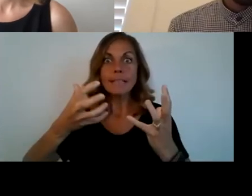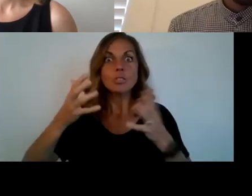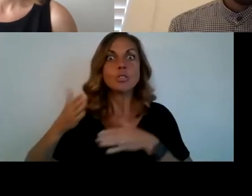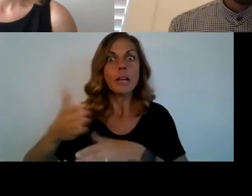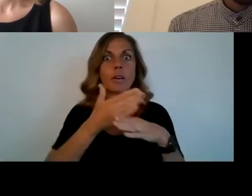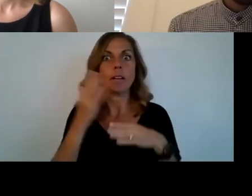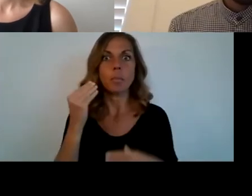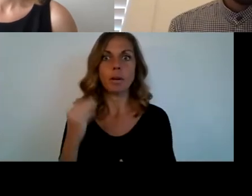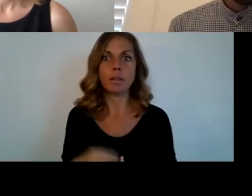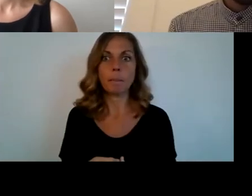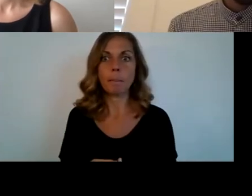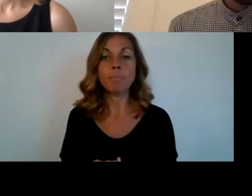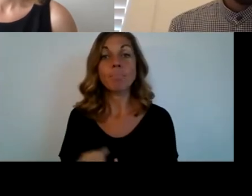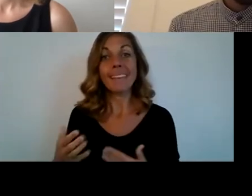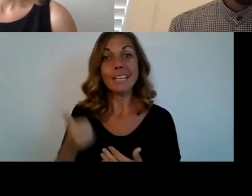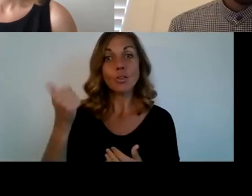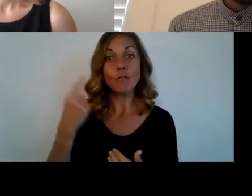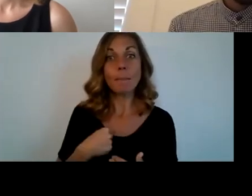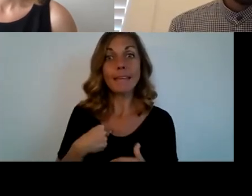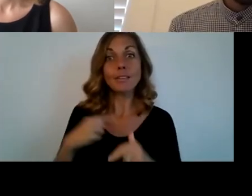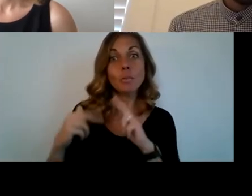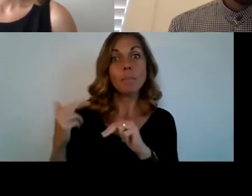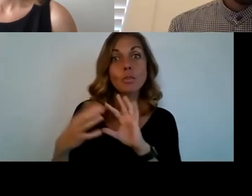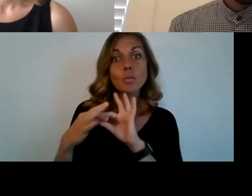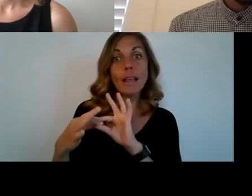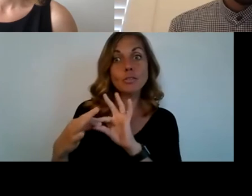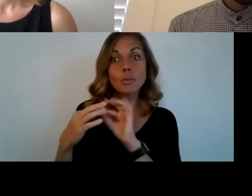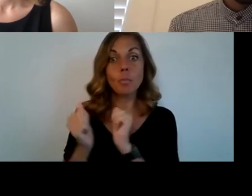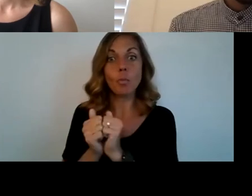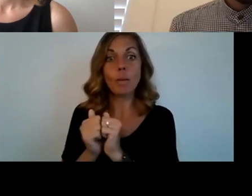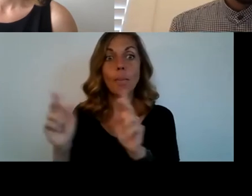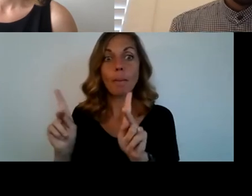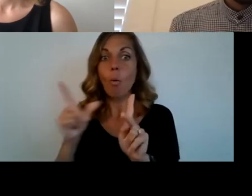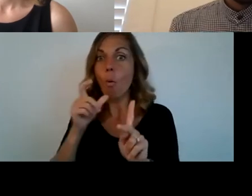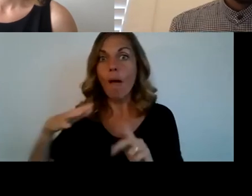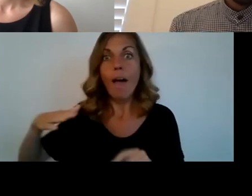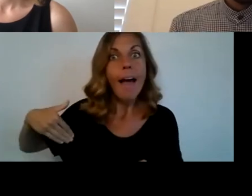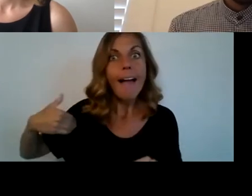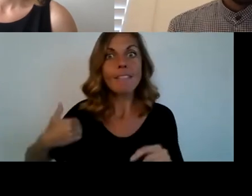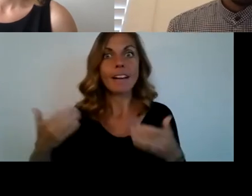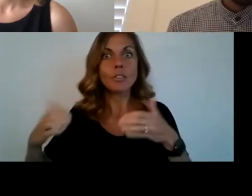me to build relationships with folks I haven't had a chance to or had an opportunity to before.